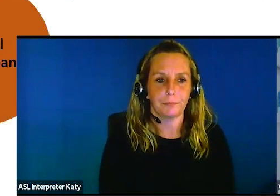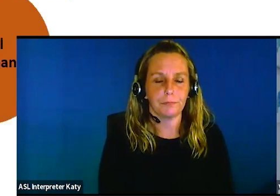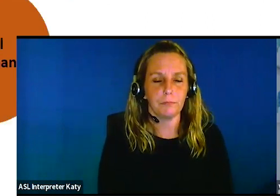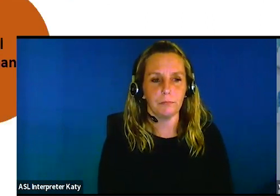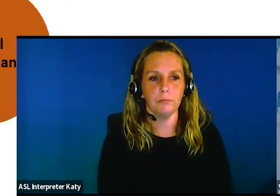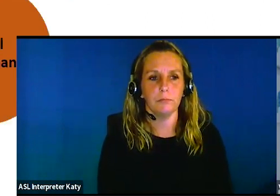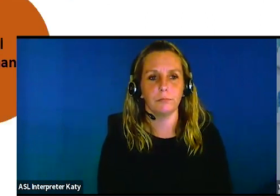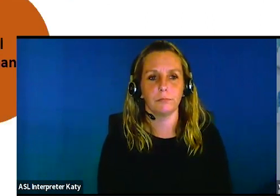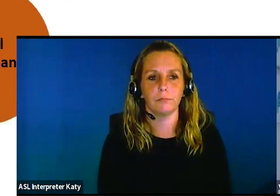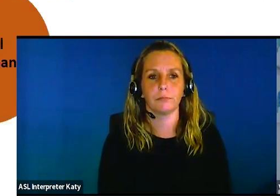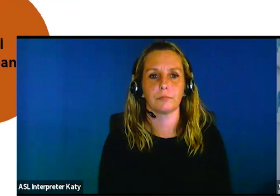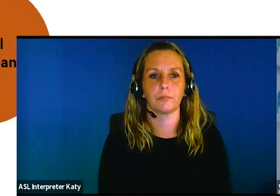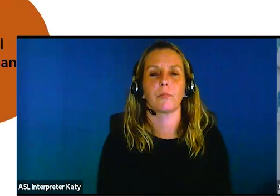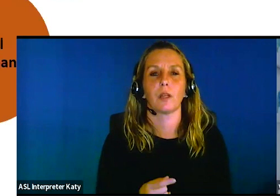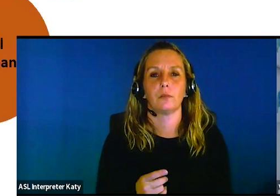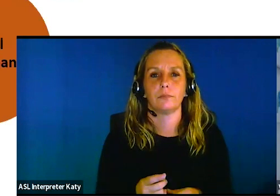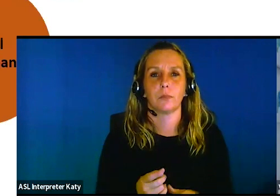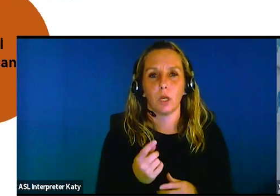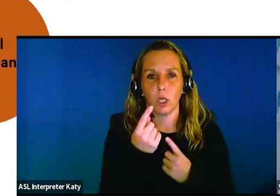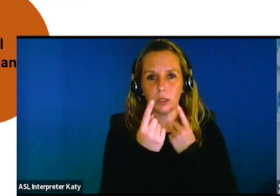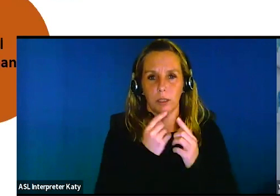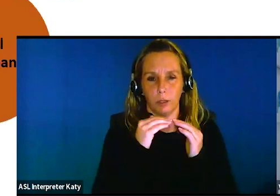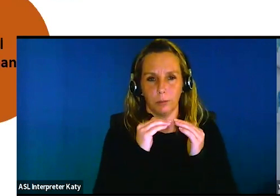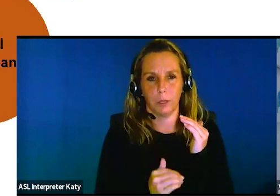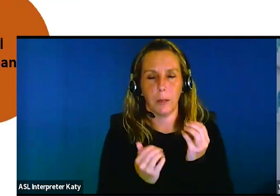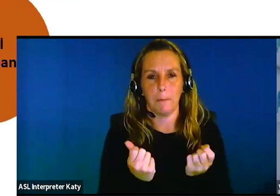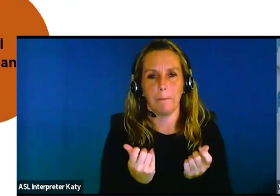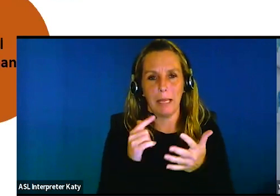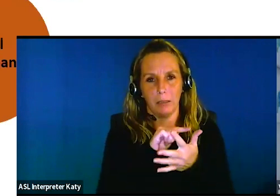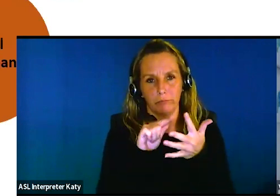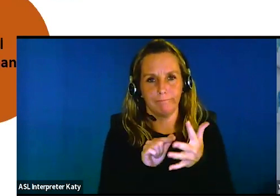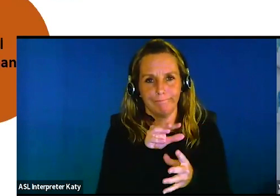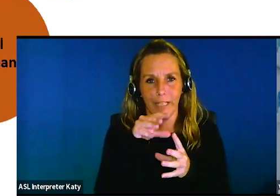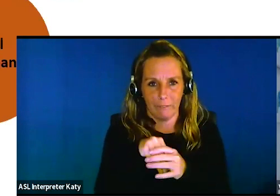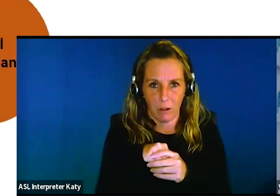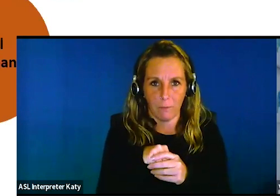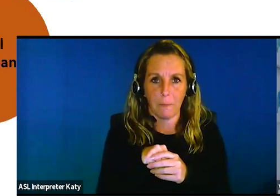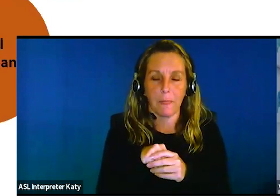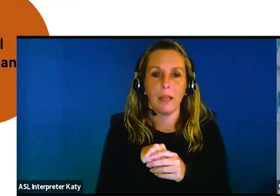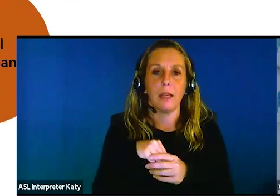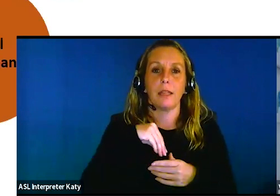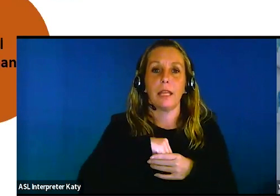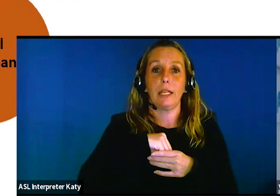disparities, there are many factors that are involved. There are the interpersonal barriers.